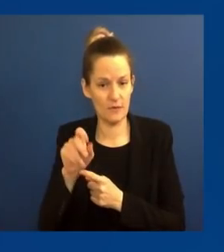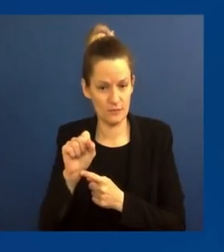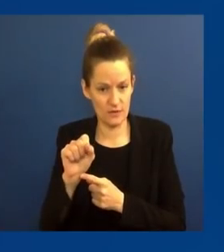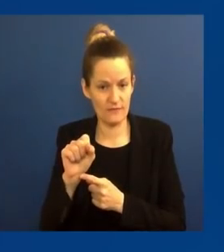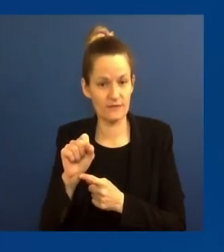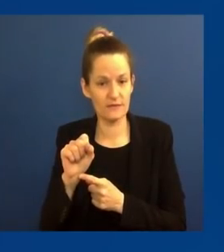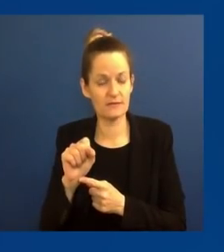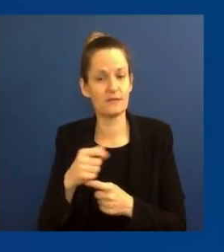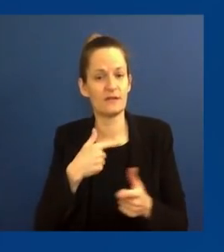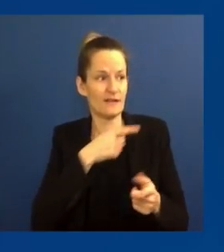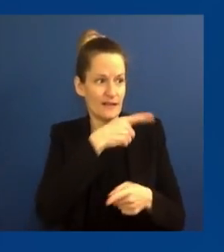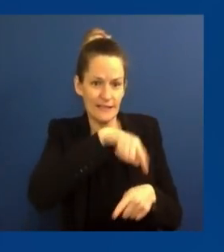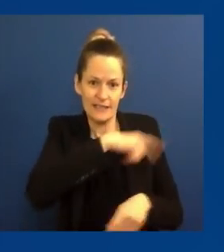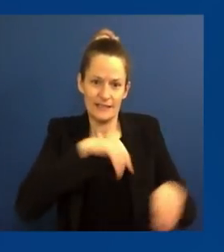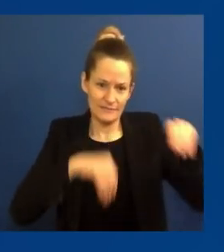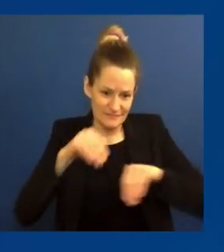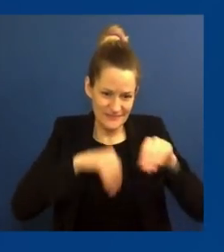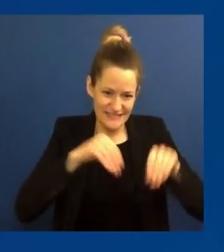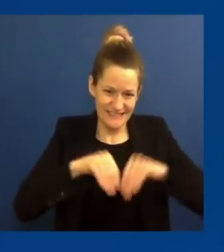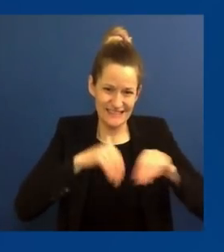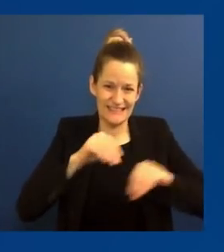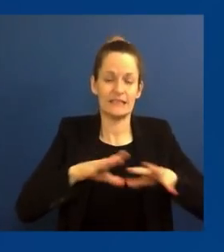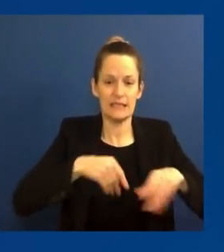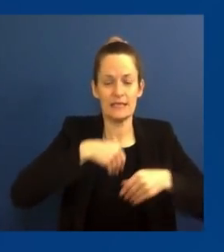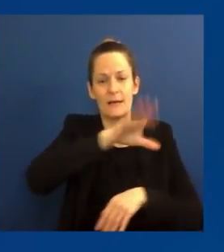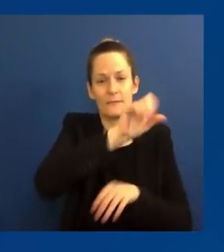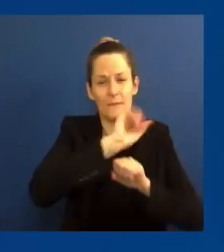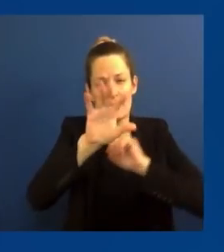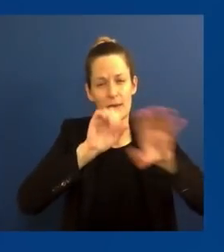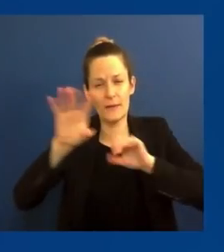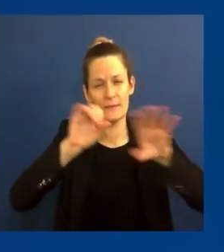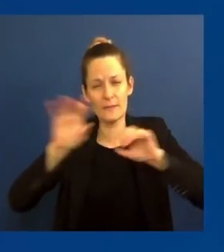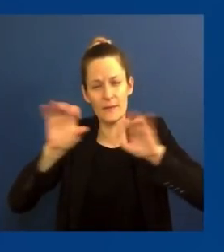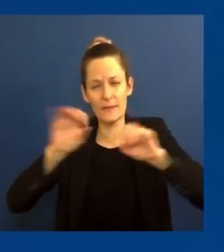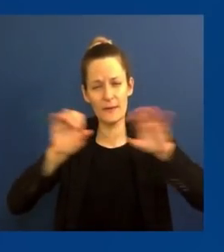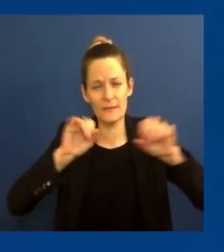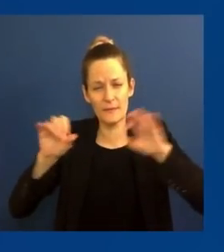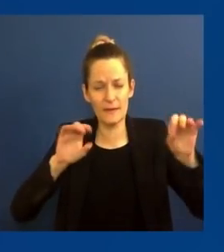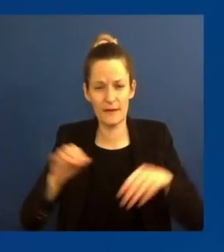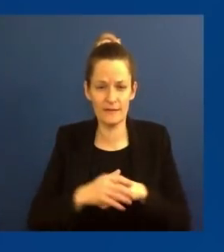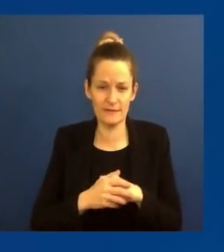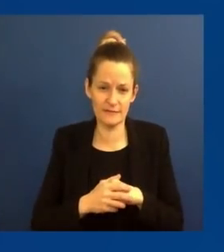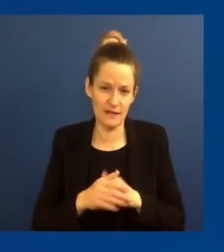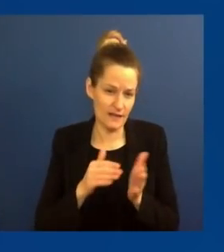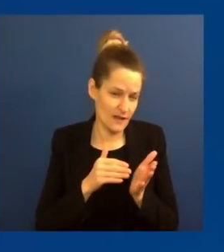immediately as they arrive. Tens of millions of tests have arrived so far. It's an all-hands-on-deck effort.